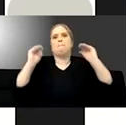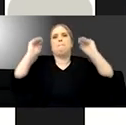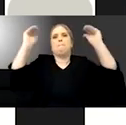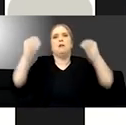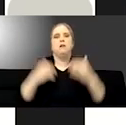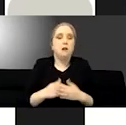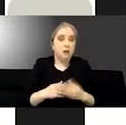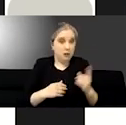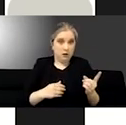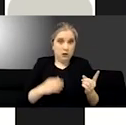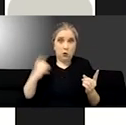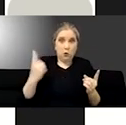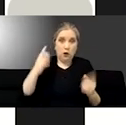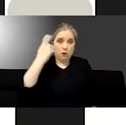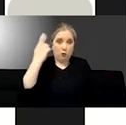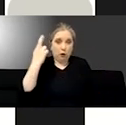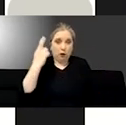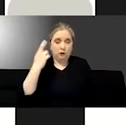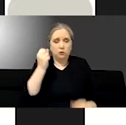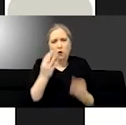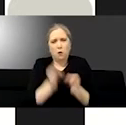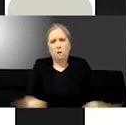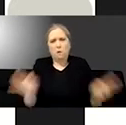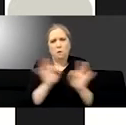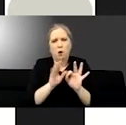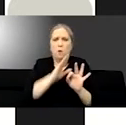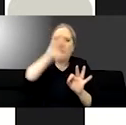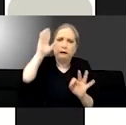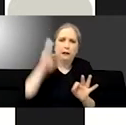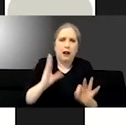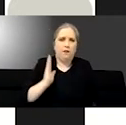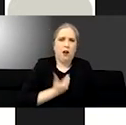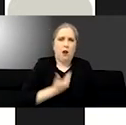One of the reasons this is important, is we have never in the history of the disability rights movement, and we've flocked for employment since this movement started. We've never had a better time than now because of diversity and inclusion efforts and 503 being enacted.